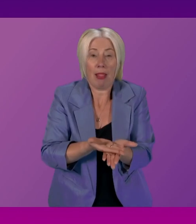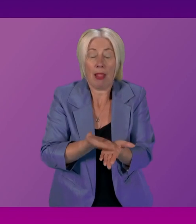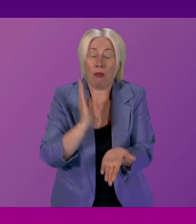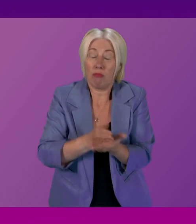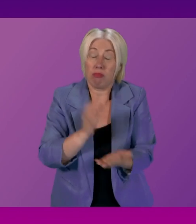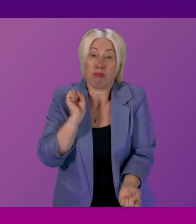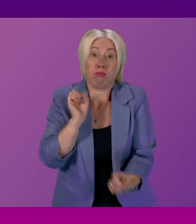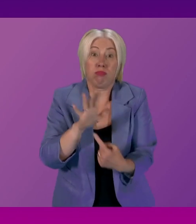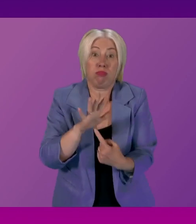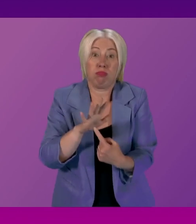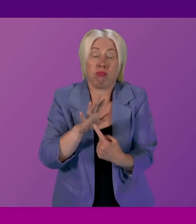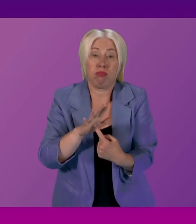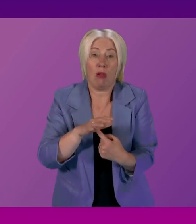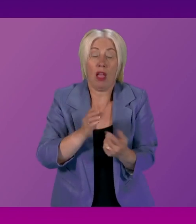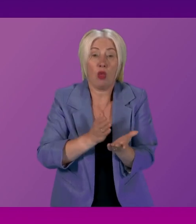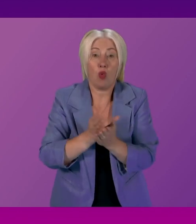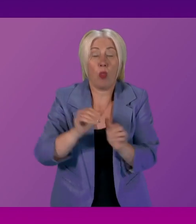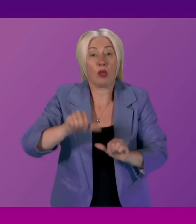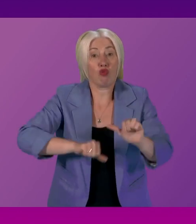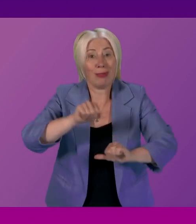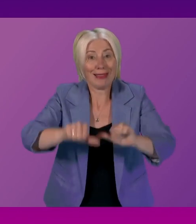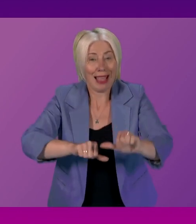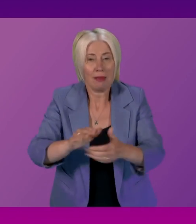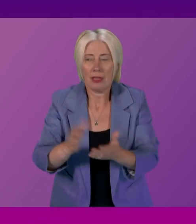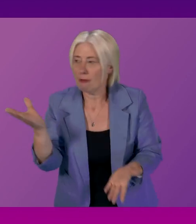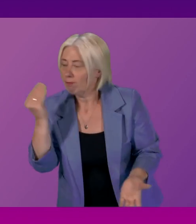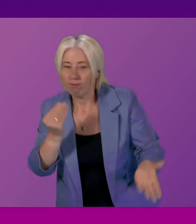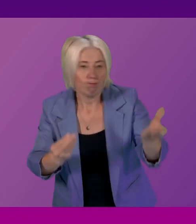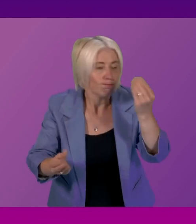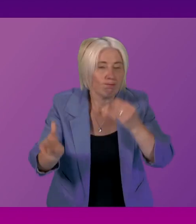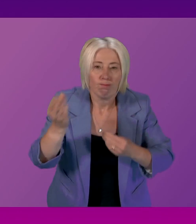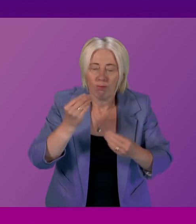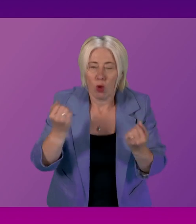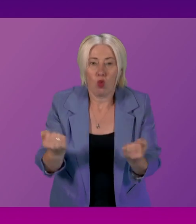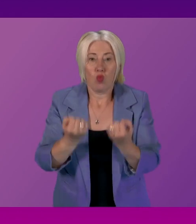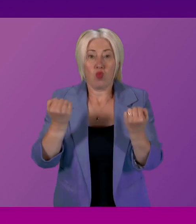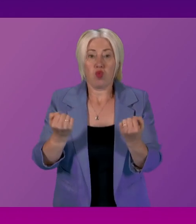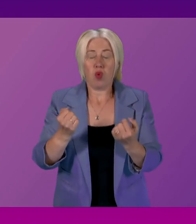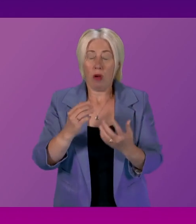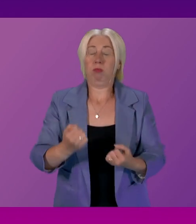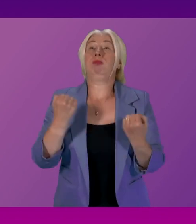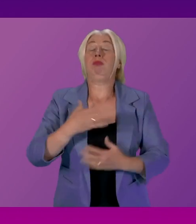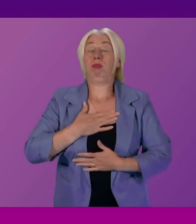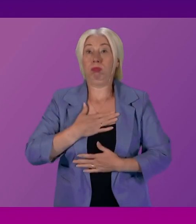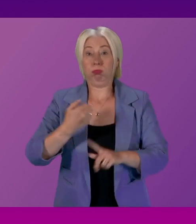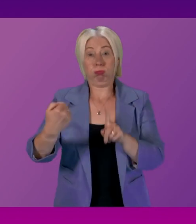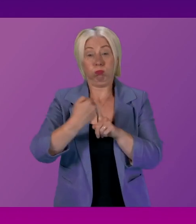part of the legislative process. It allows us to hear quite robustly, and often quite powerfully, the various arguments being